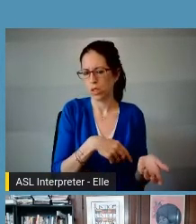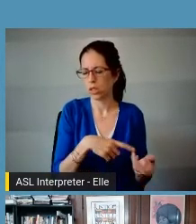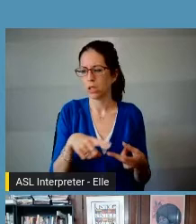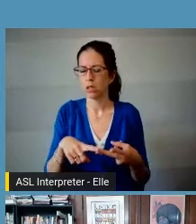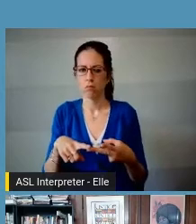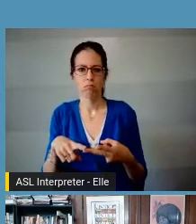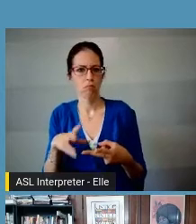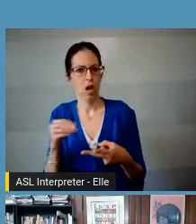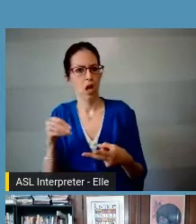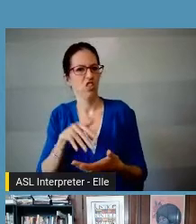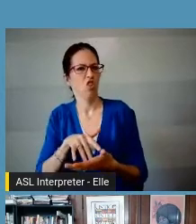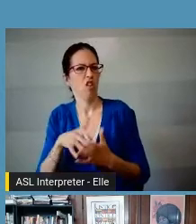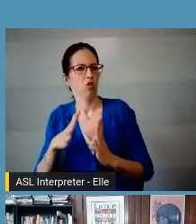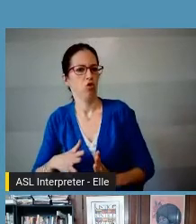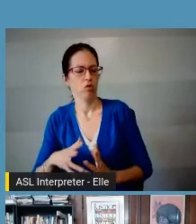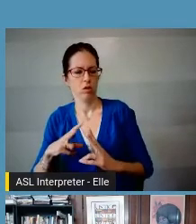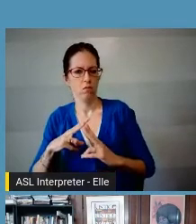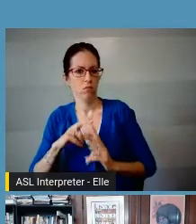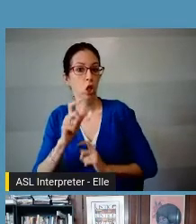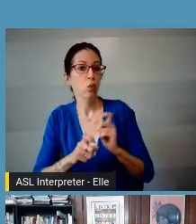In their field.